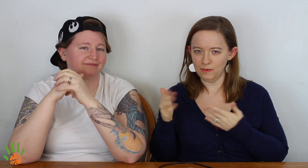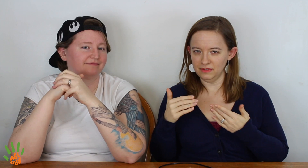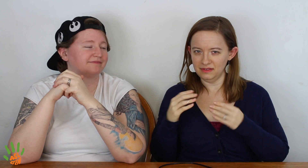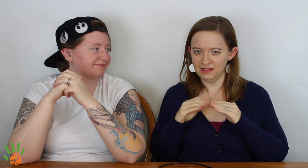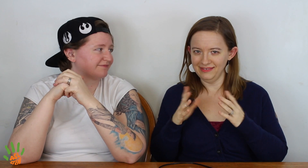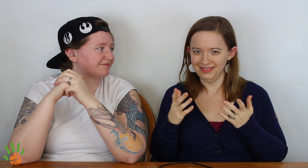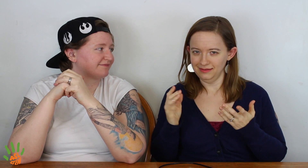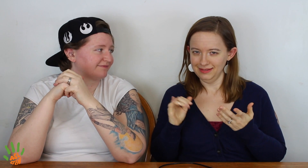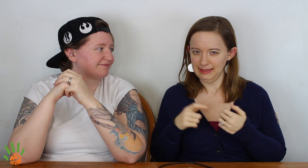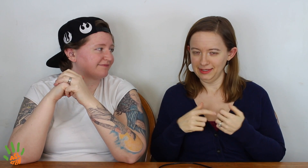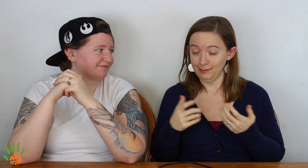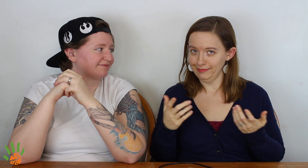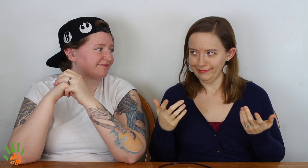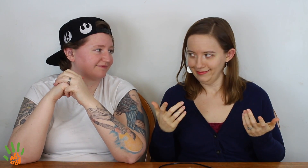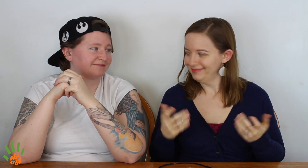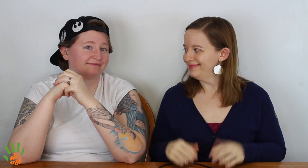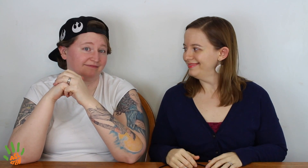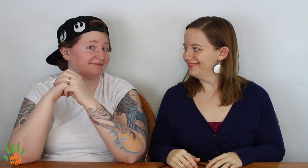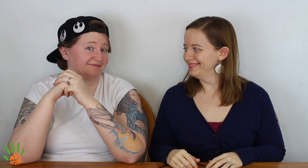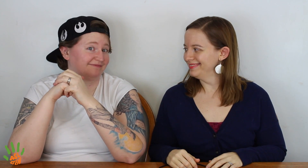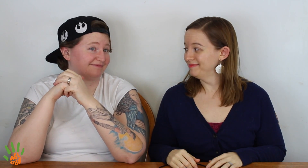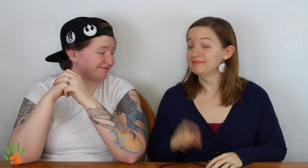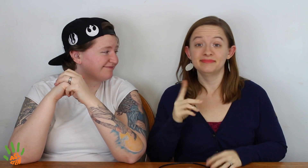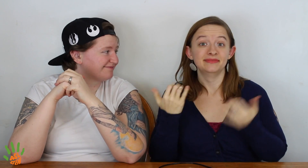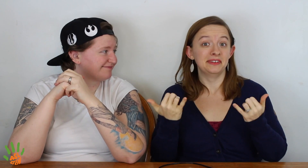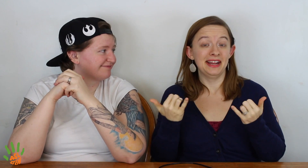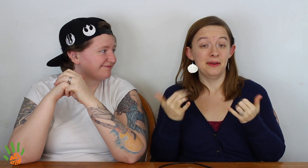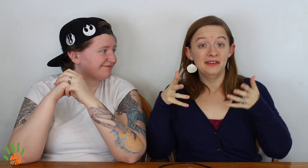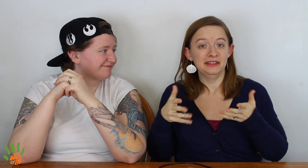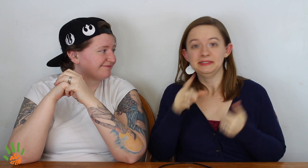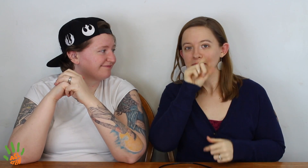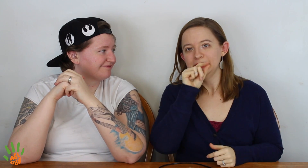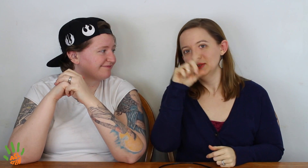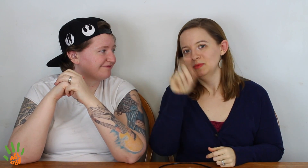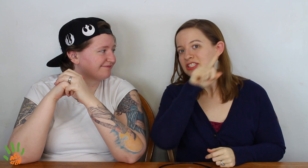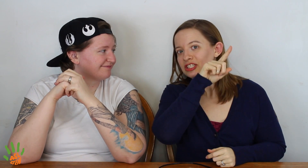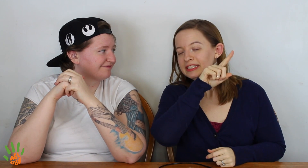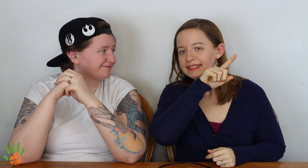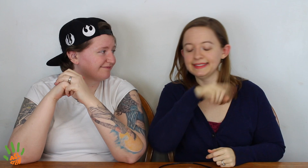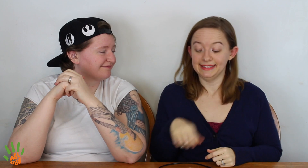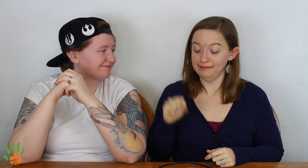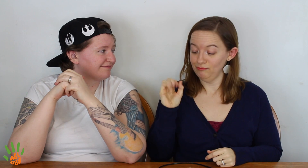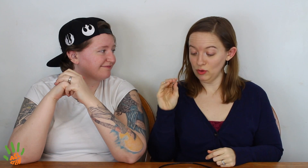So we have the same clothes... because it's the same video. So, now we have Twitter questions left.